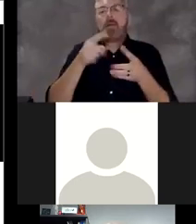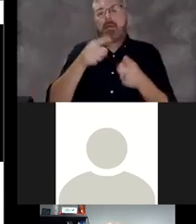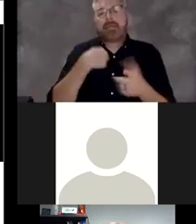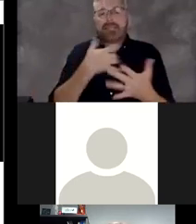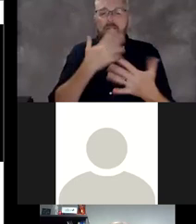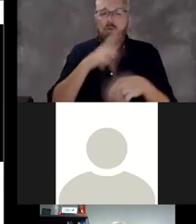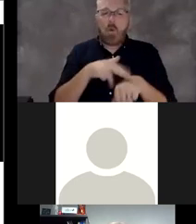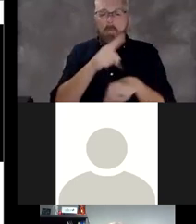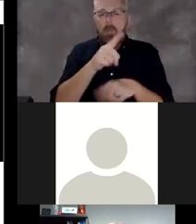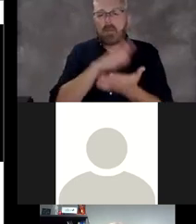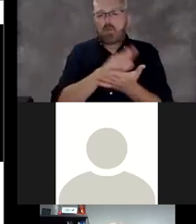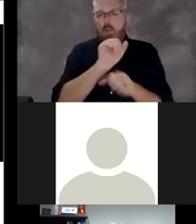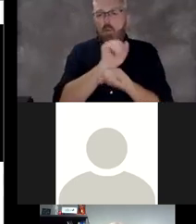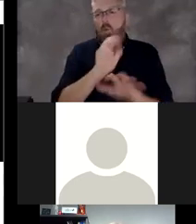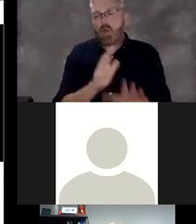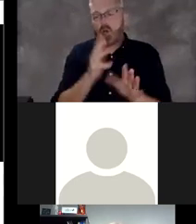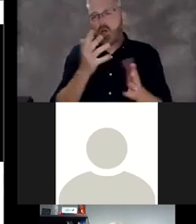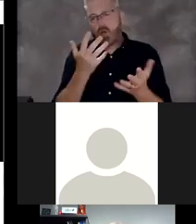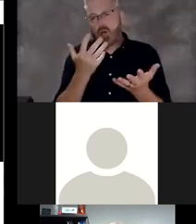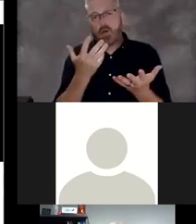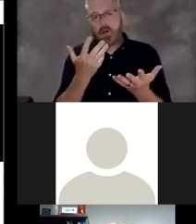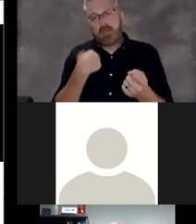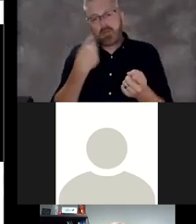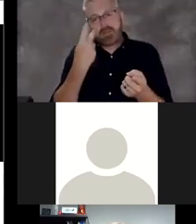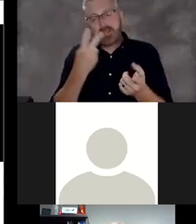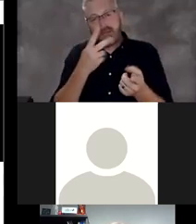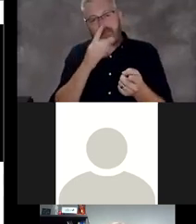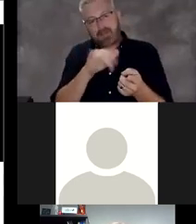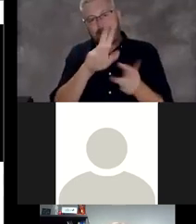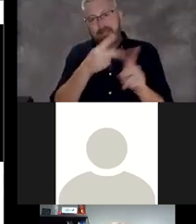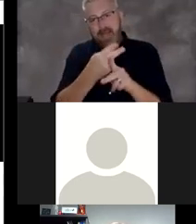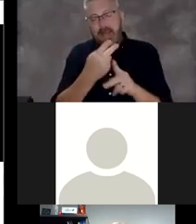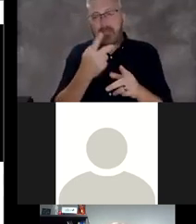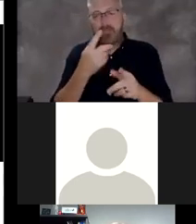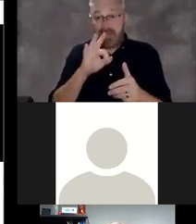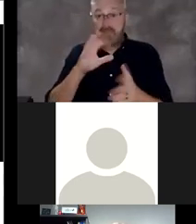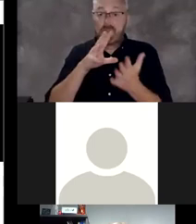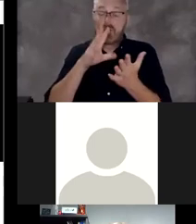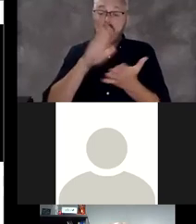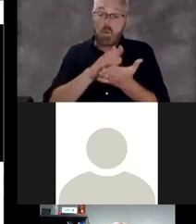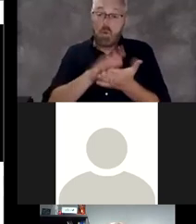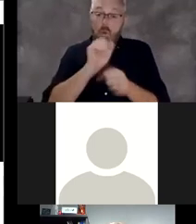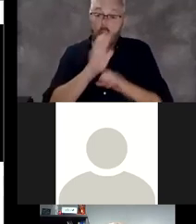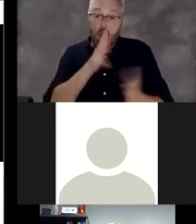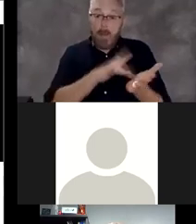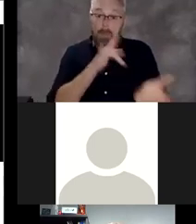A SCHOOL EMPLOYEE WHO HAS ABUSED A STUDENT AND IS BEING CHARGED